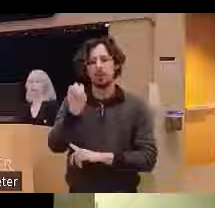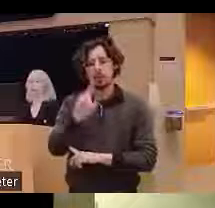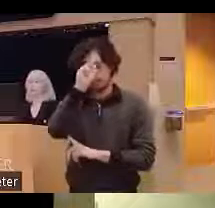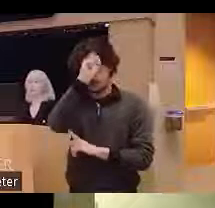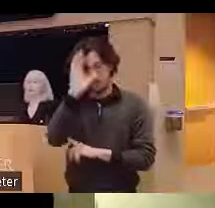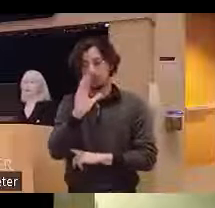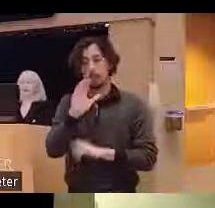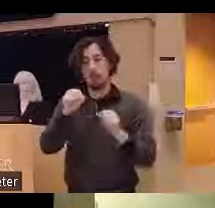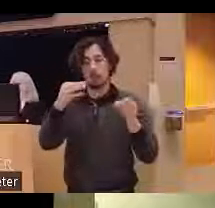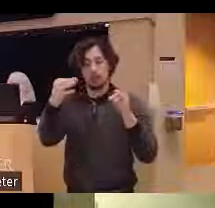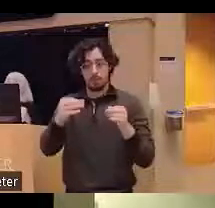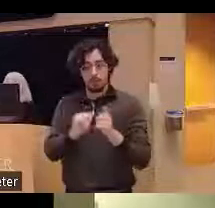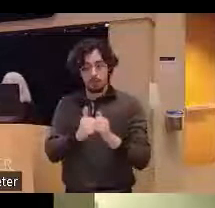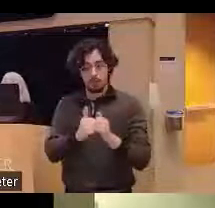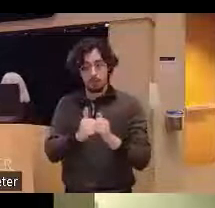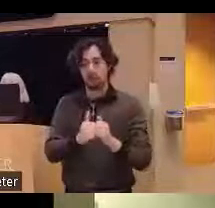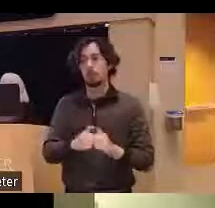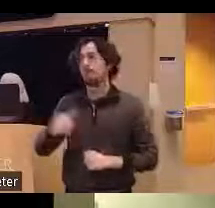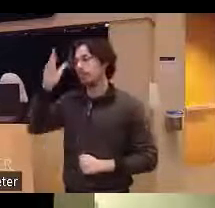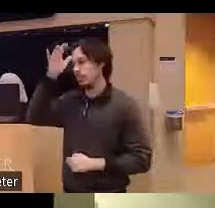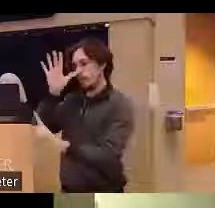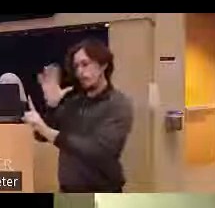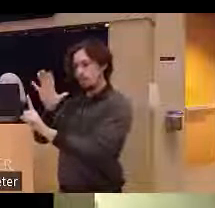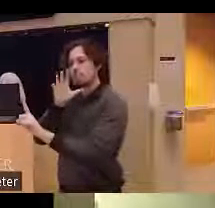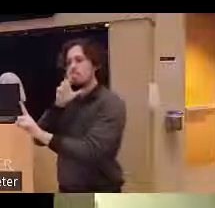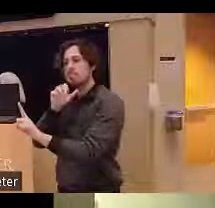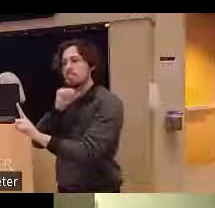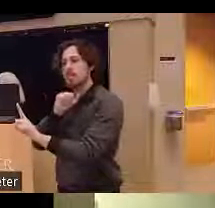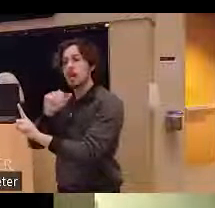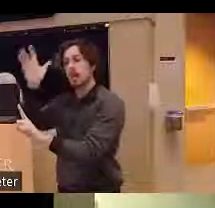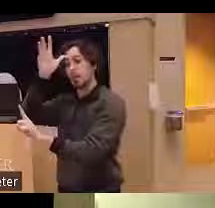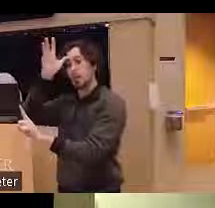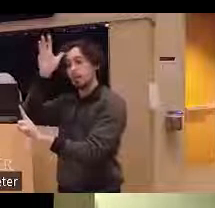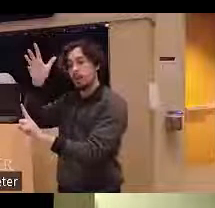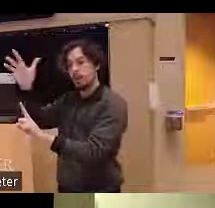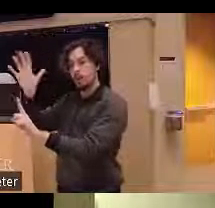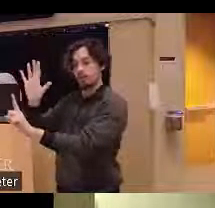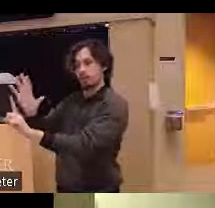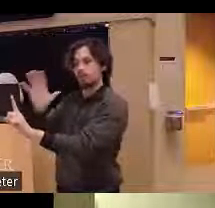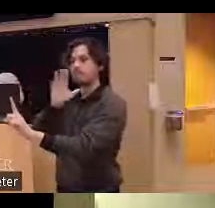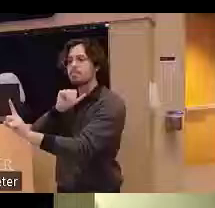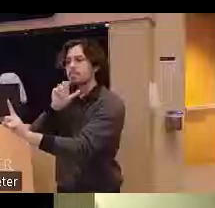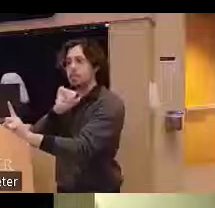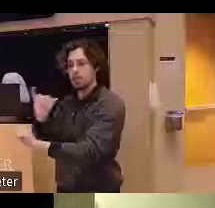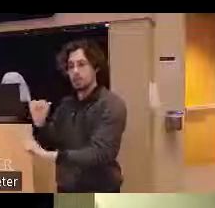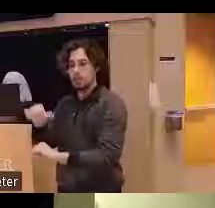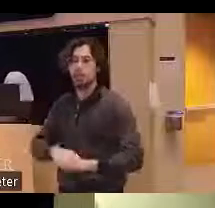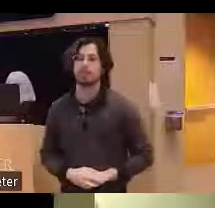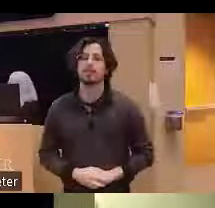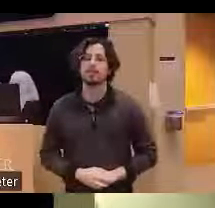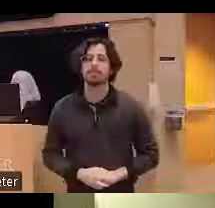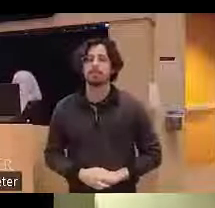explained by the combination of father's age and grandfather's ages right so that these factors